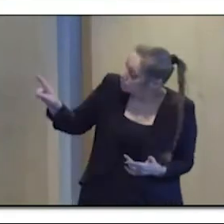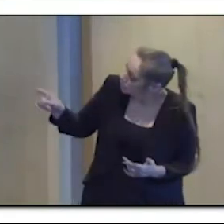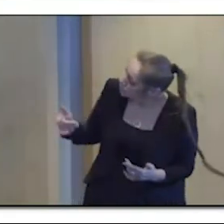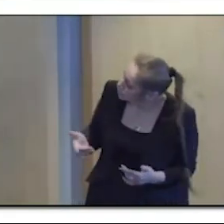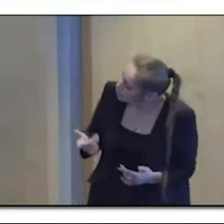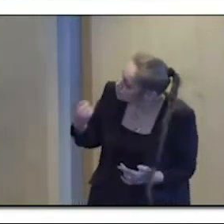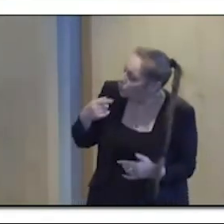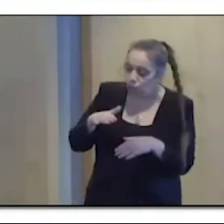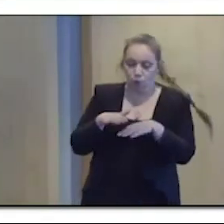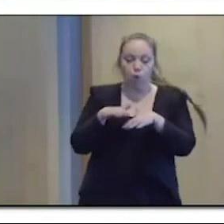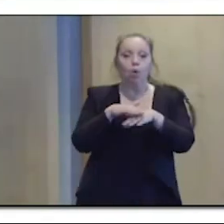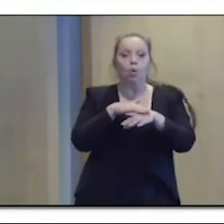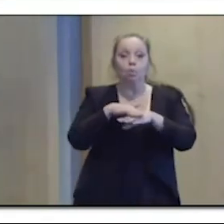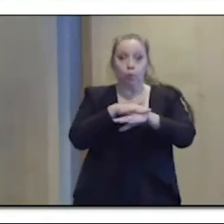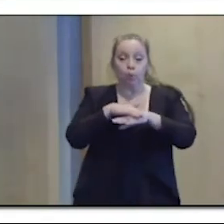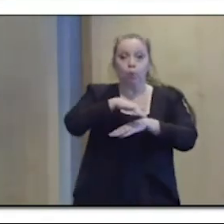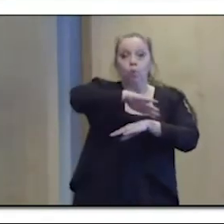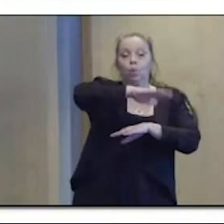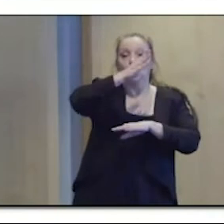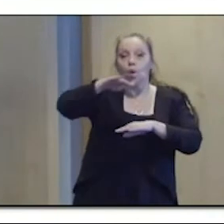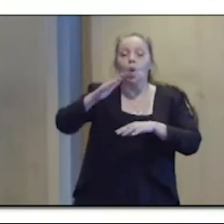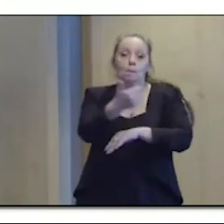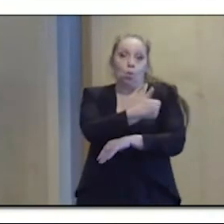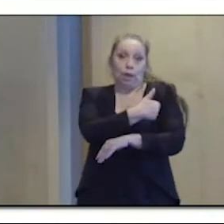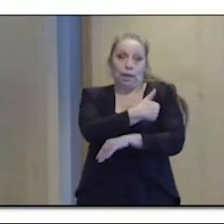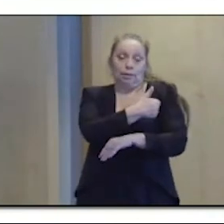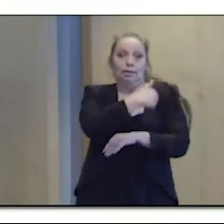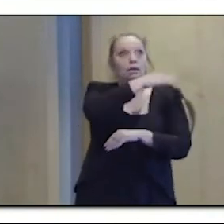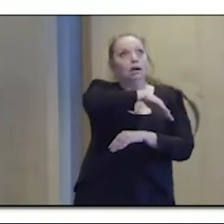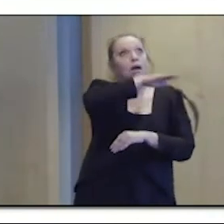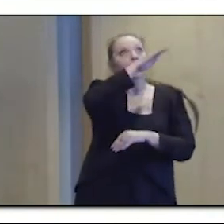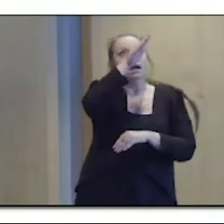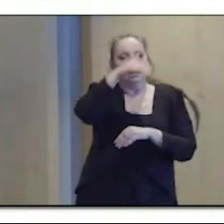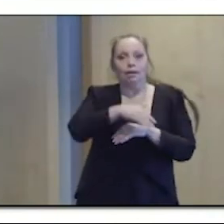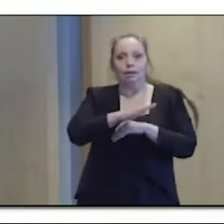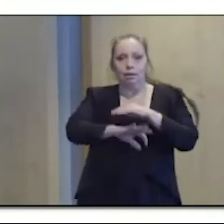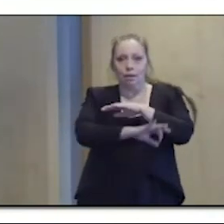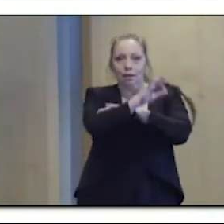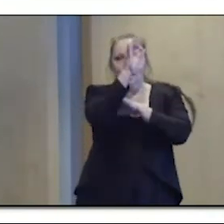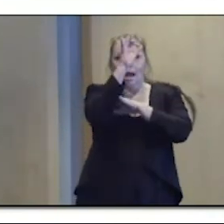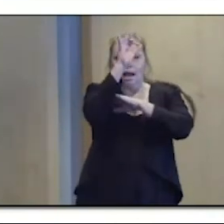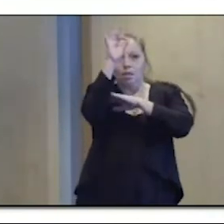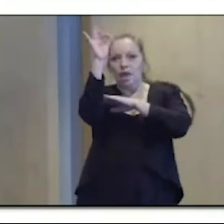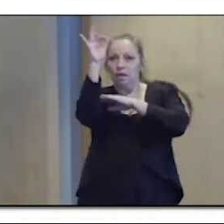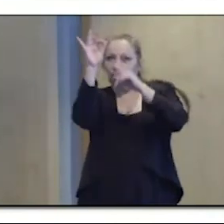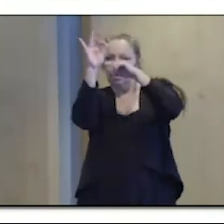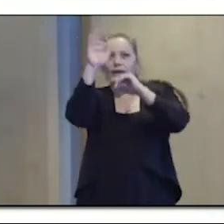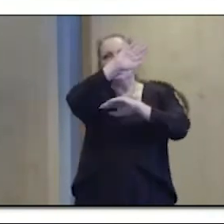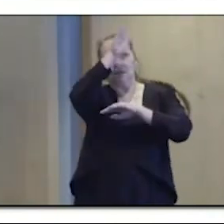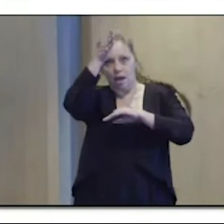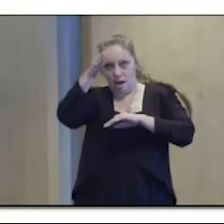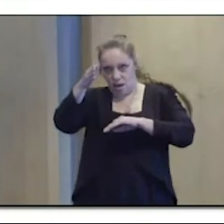blue curve shows a morning peak in demand it dips in mid in the middle of midday and then it peaks